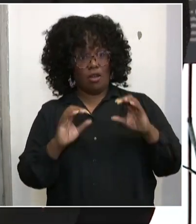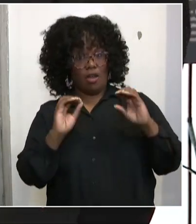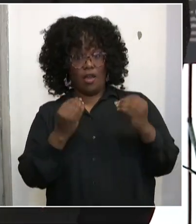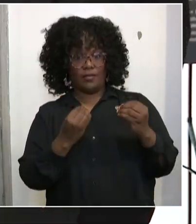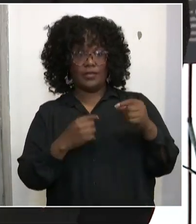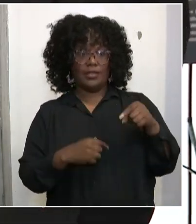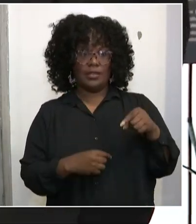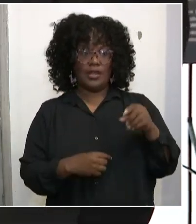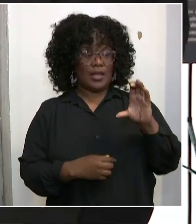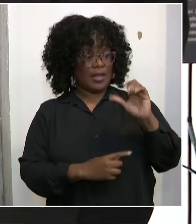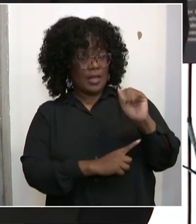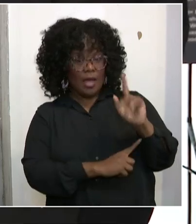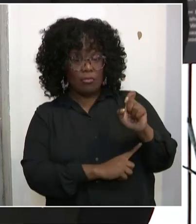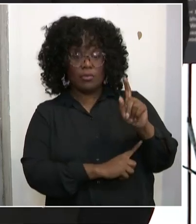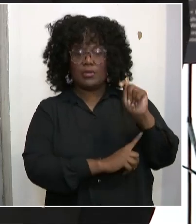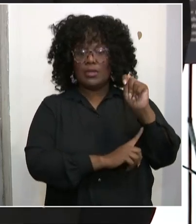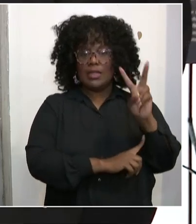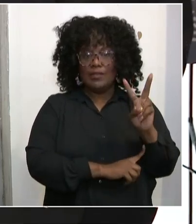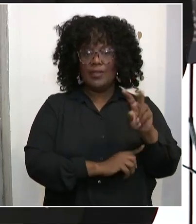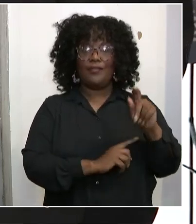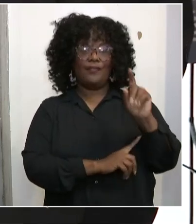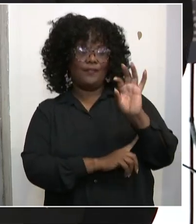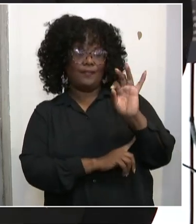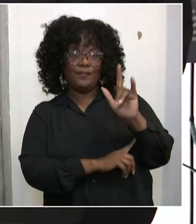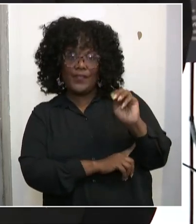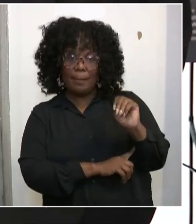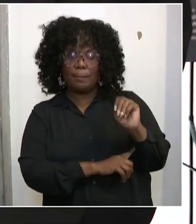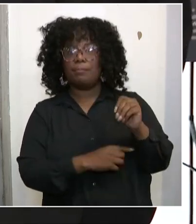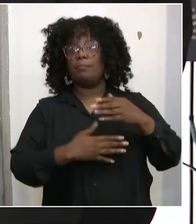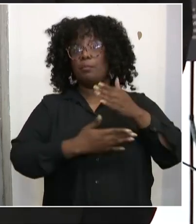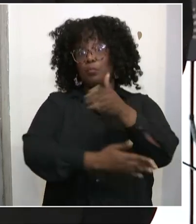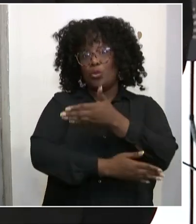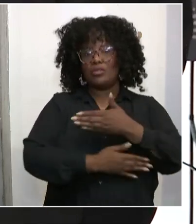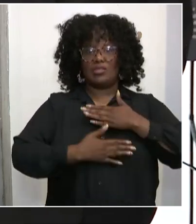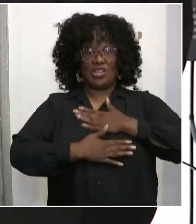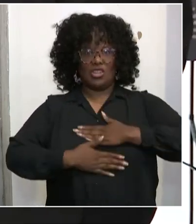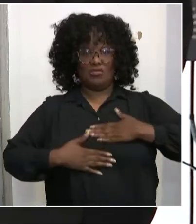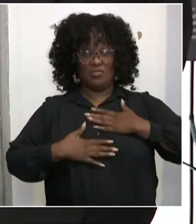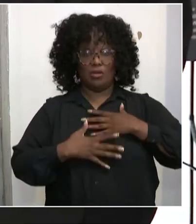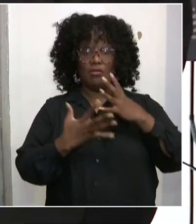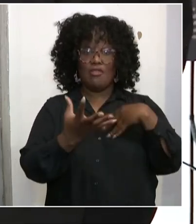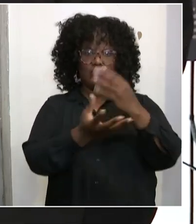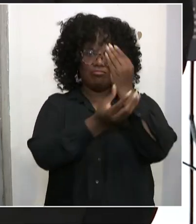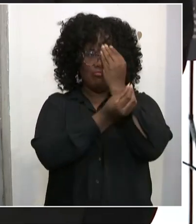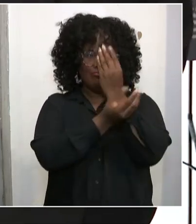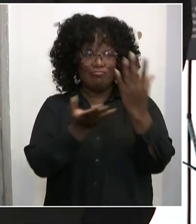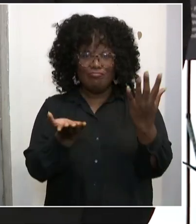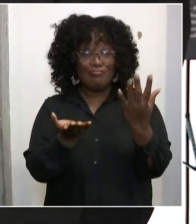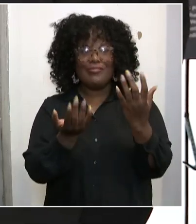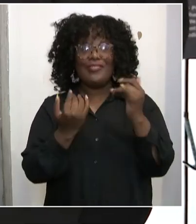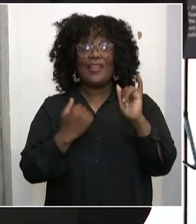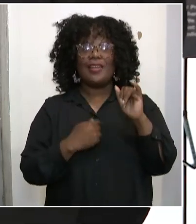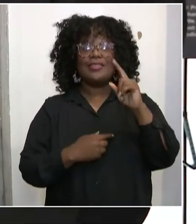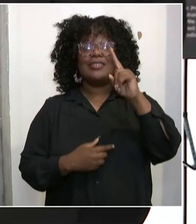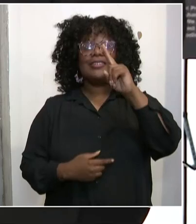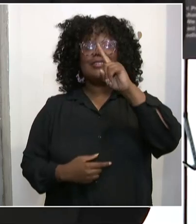we are proud to help shape a summer that's alive and a vibe and a part of Mayor Bowser's growth agenda and vision.